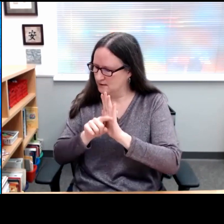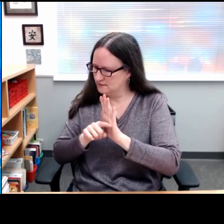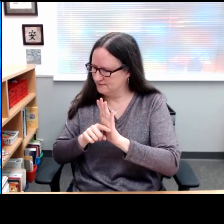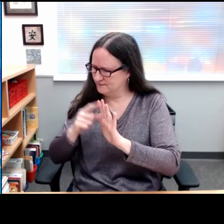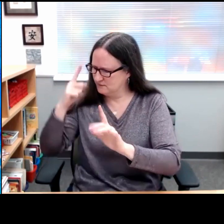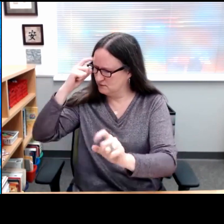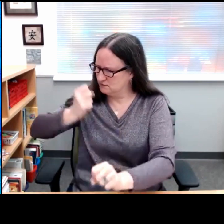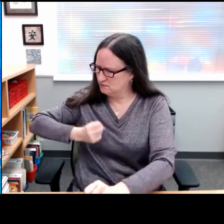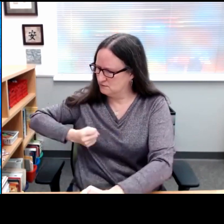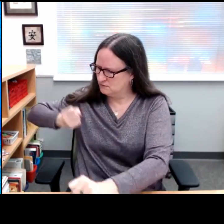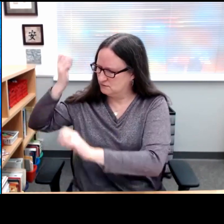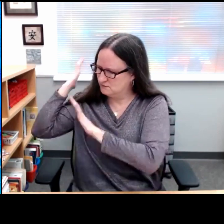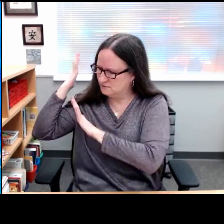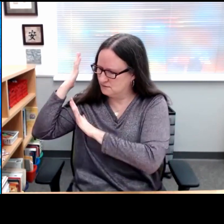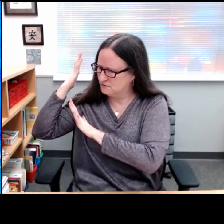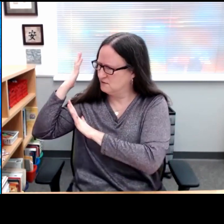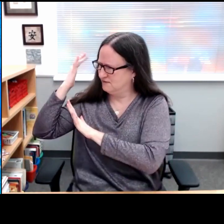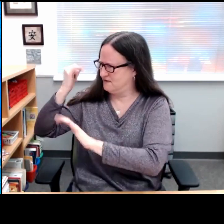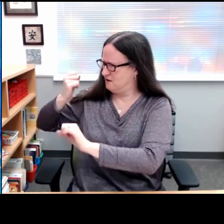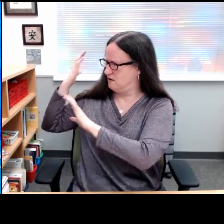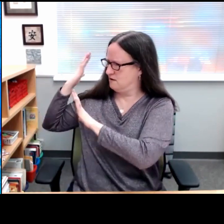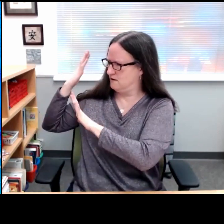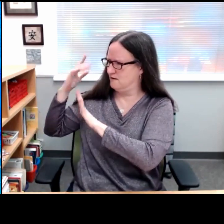And once you free yourself of all of these negative thoughts,